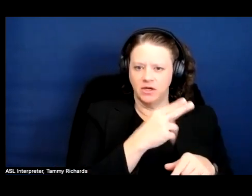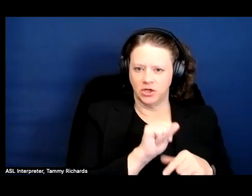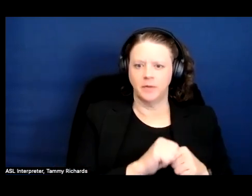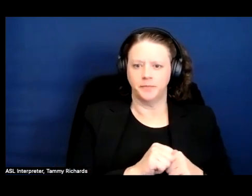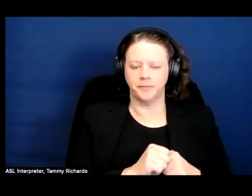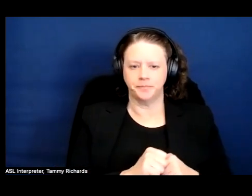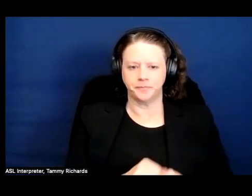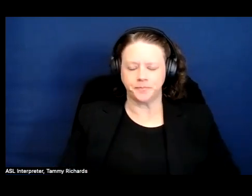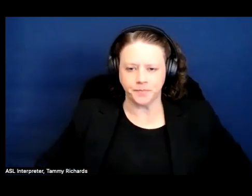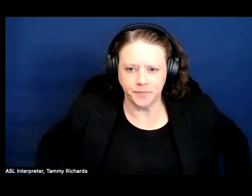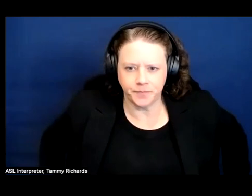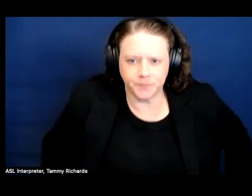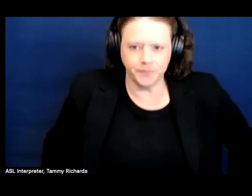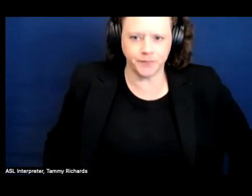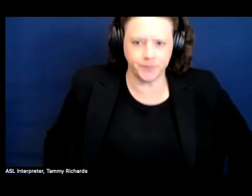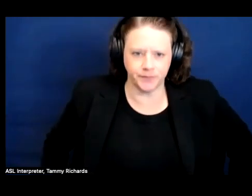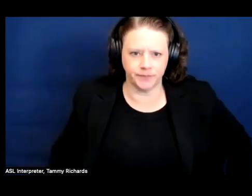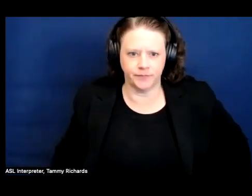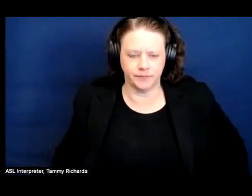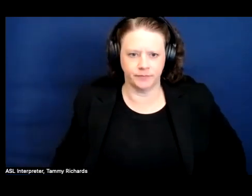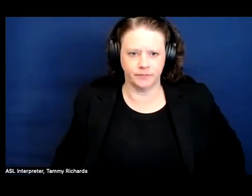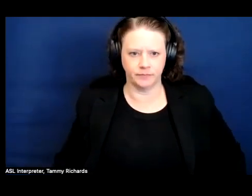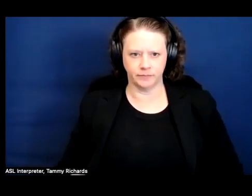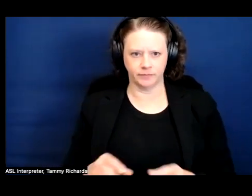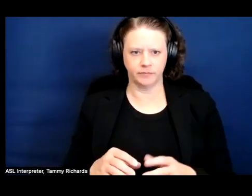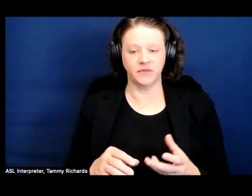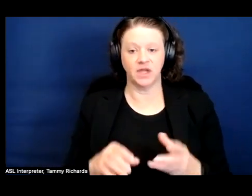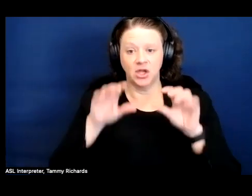for housing that are available to low-income households who had rental assistance